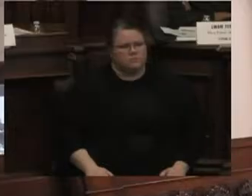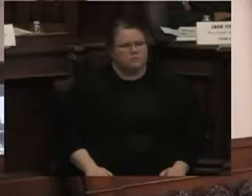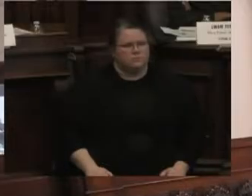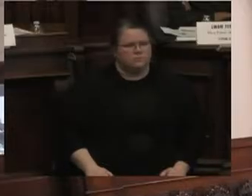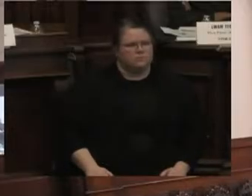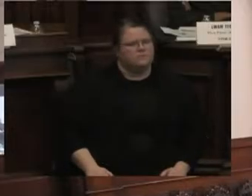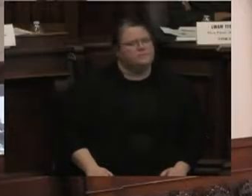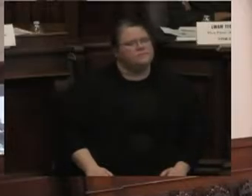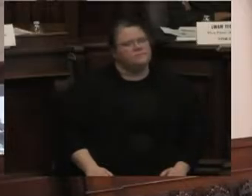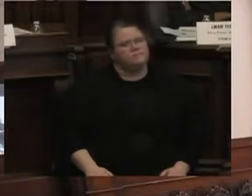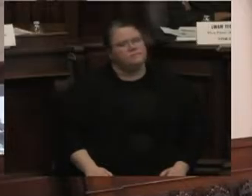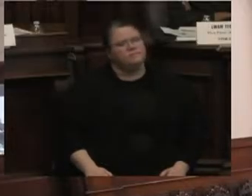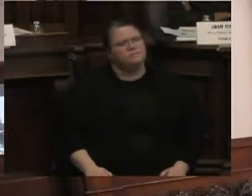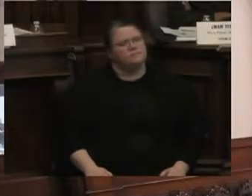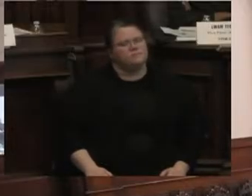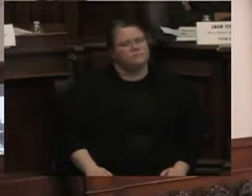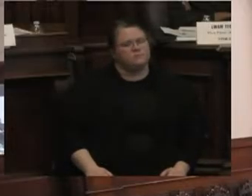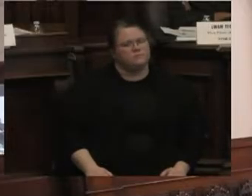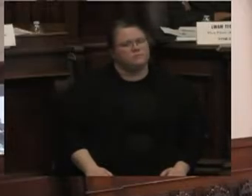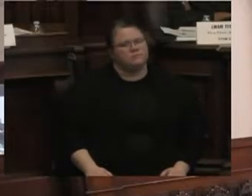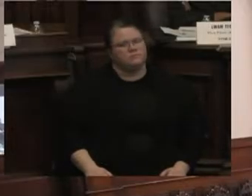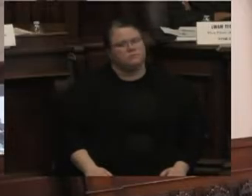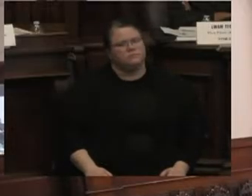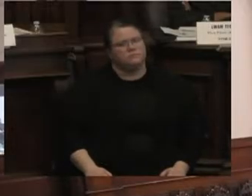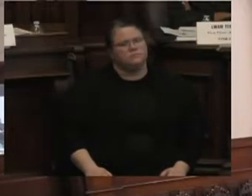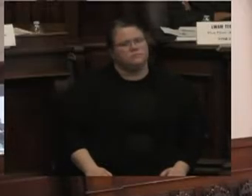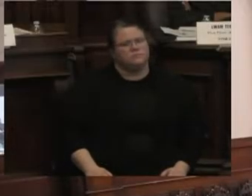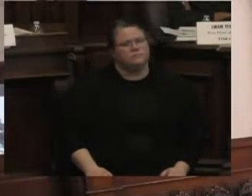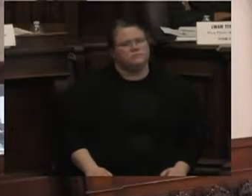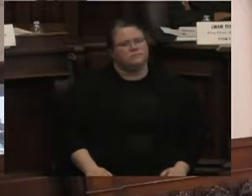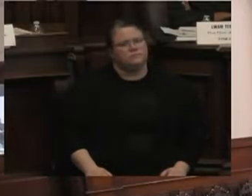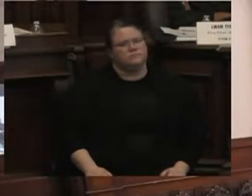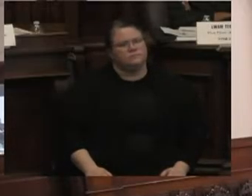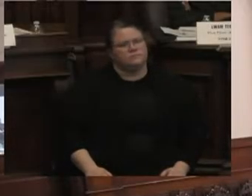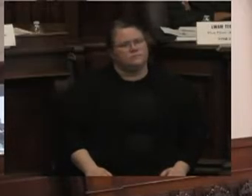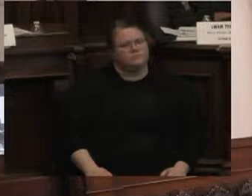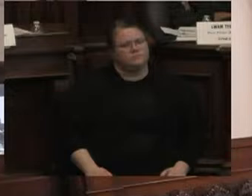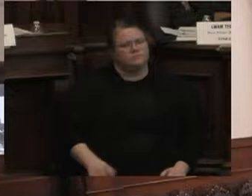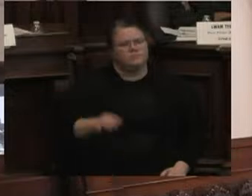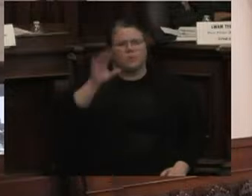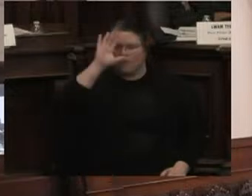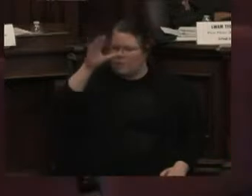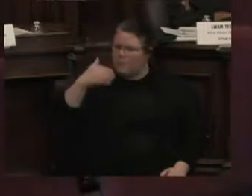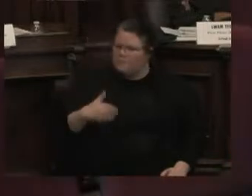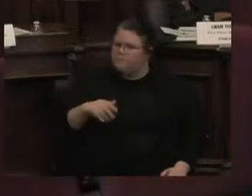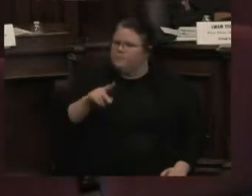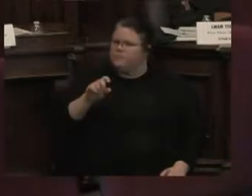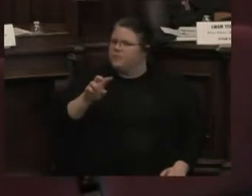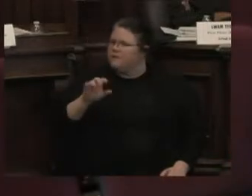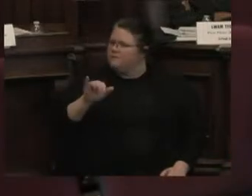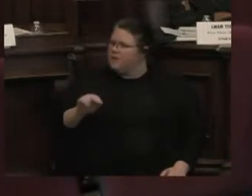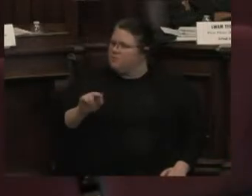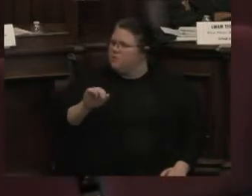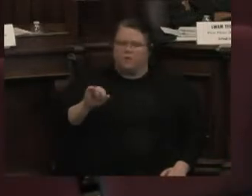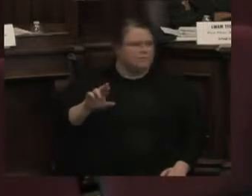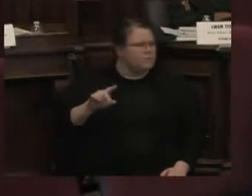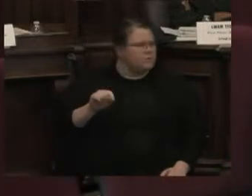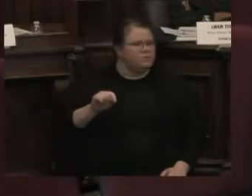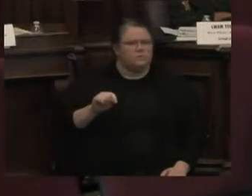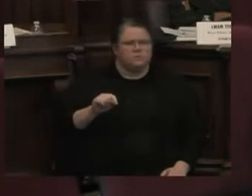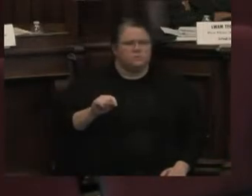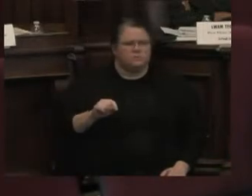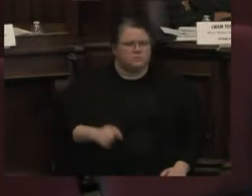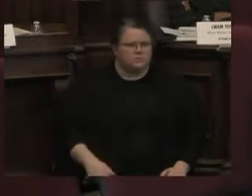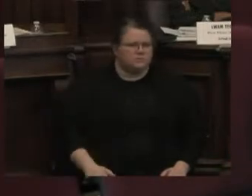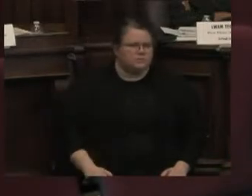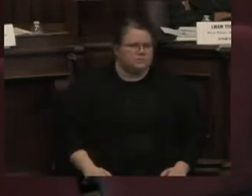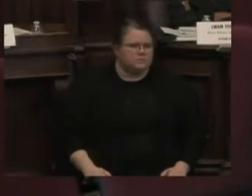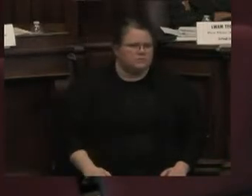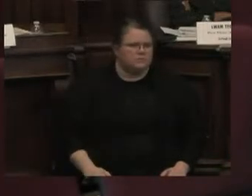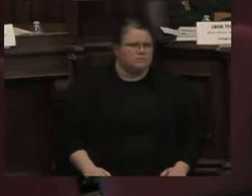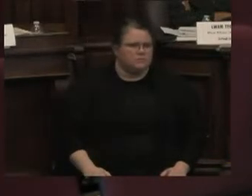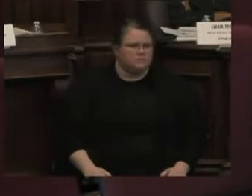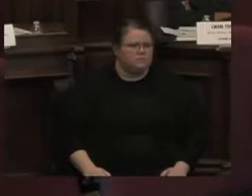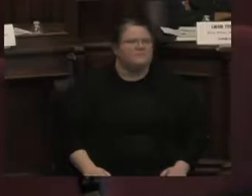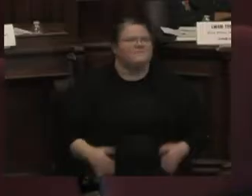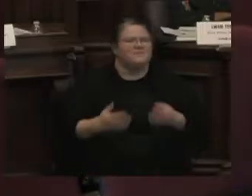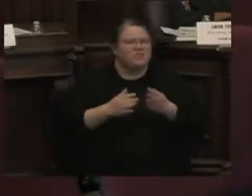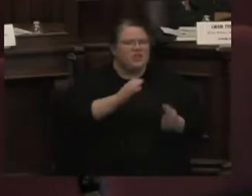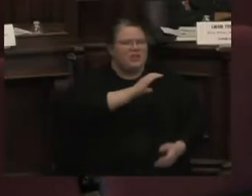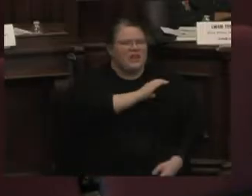would agree. So you can use the